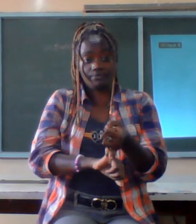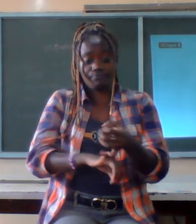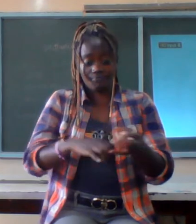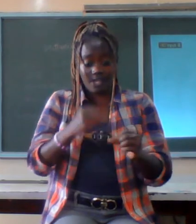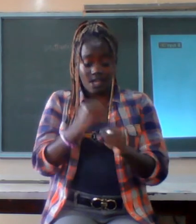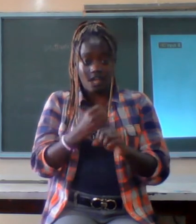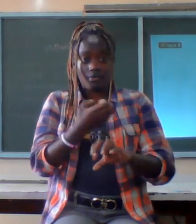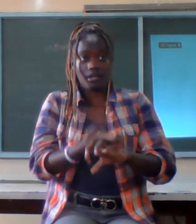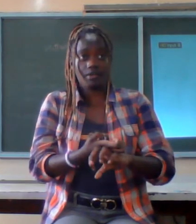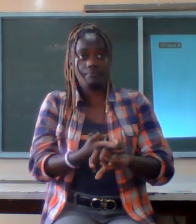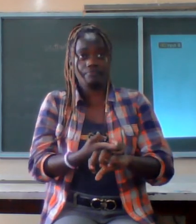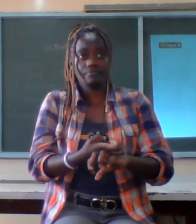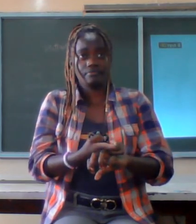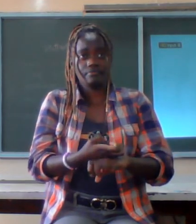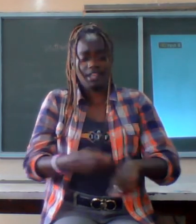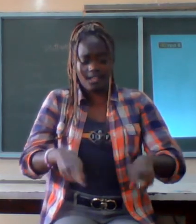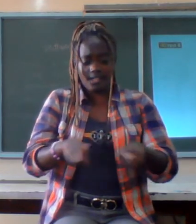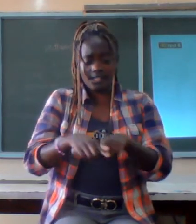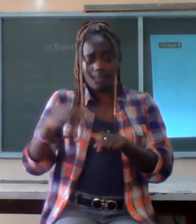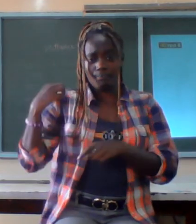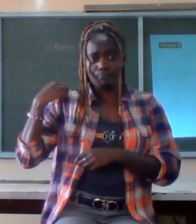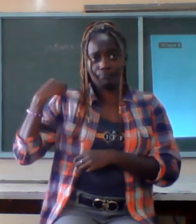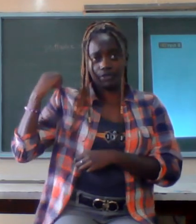for you cheer yourself to work on it